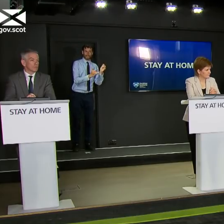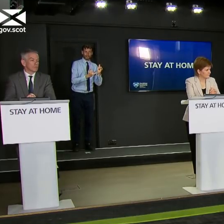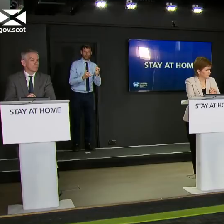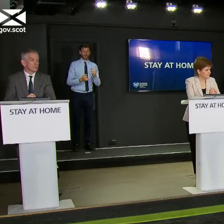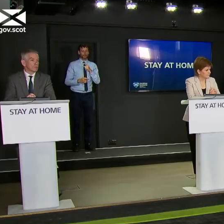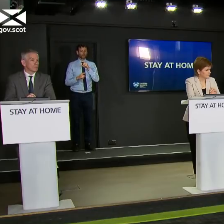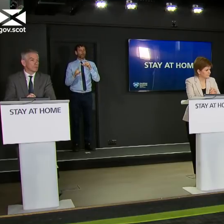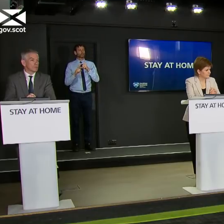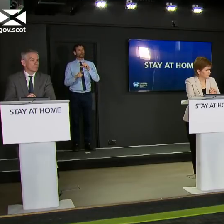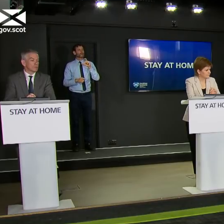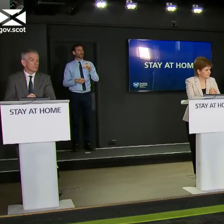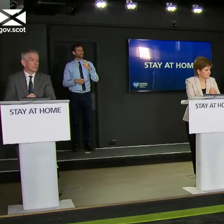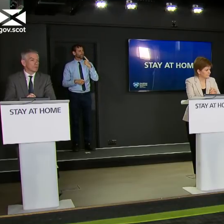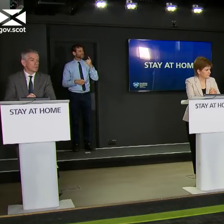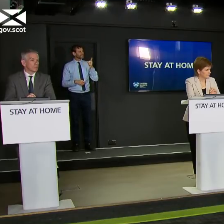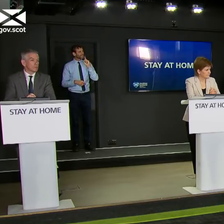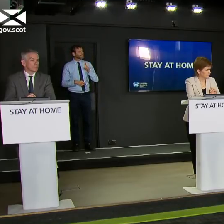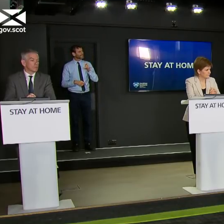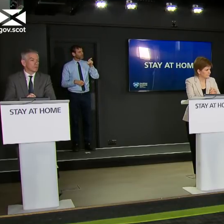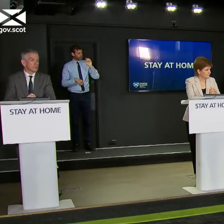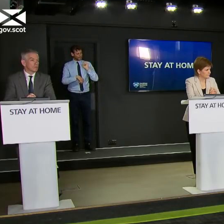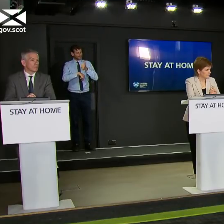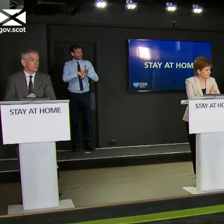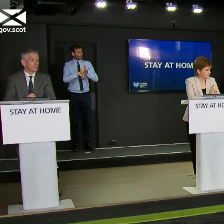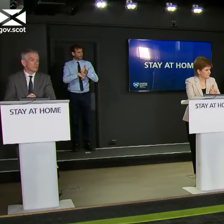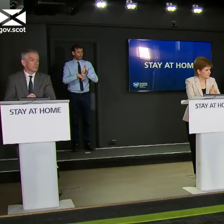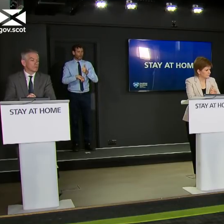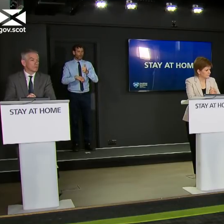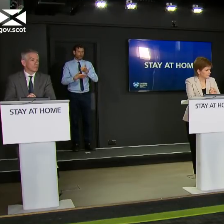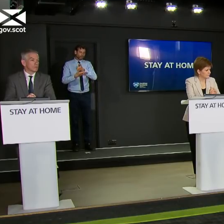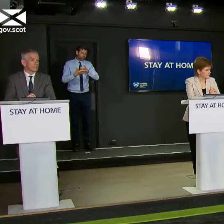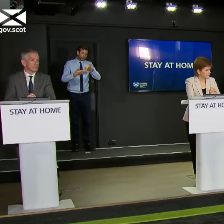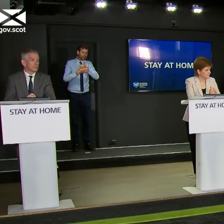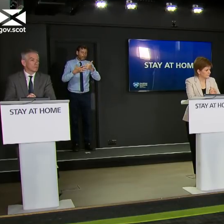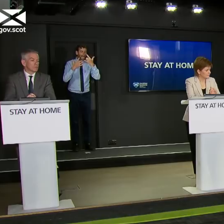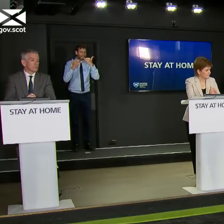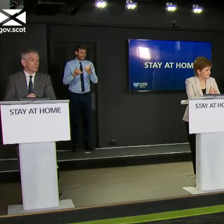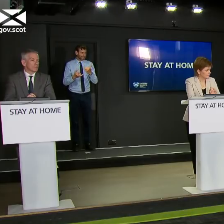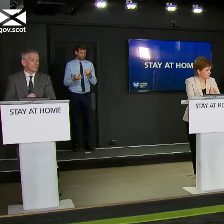yesterday that your plan for routine testing was still some way off, and the actual numbers